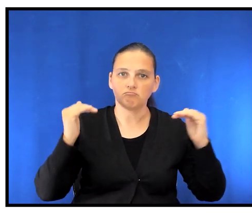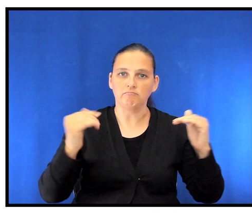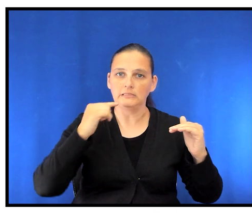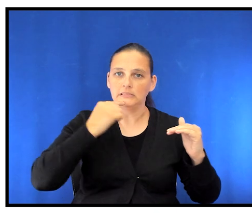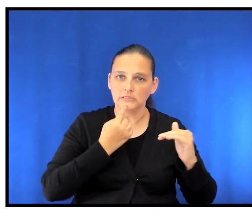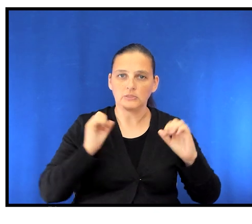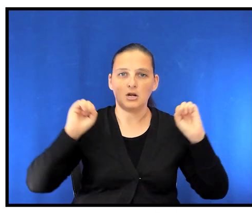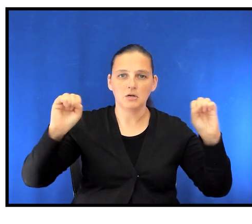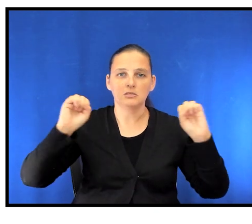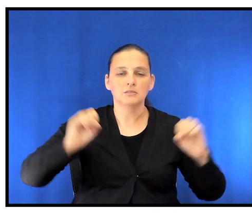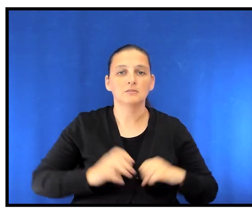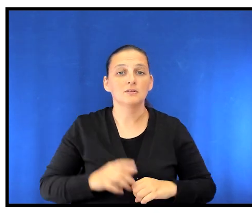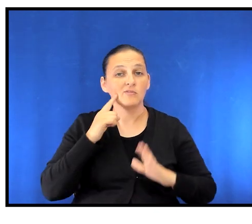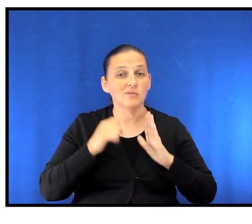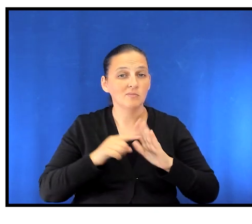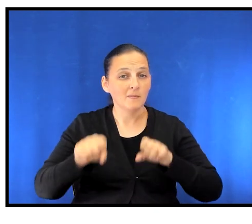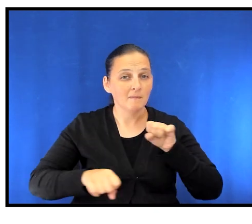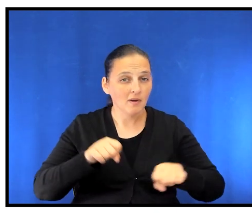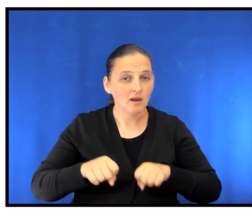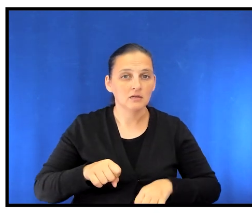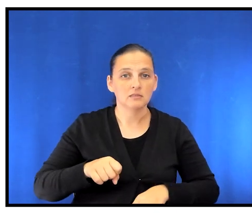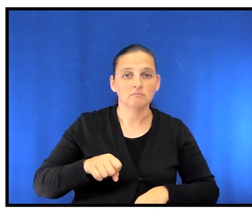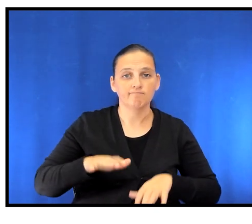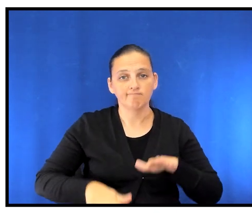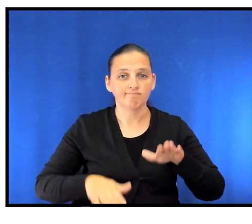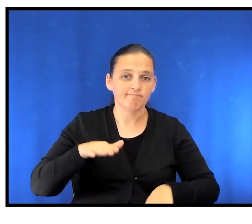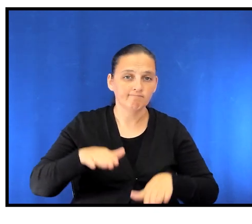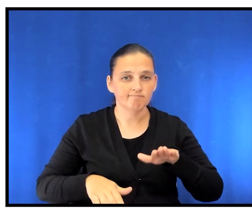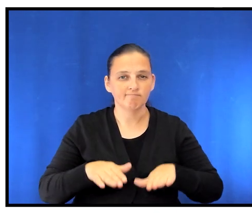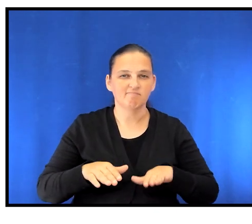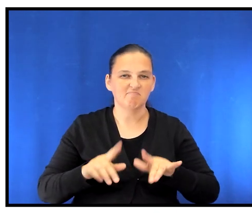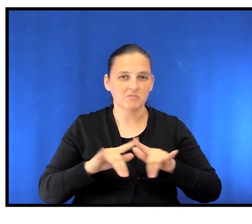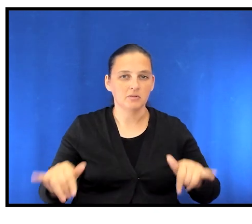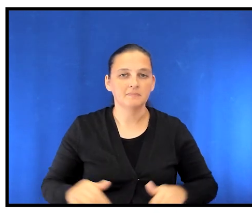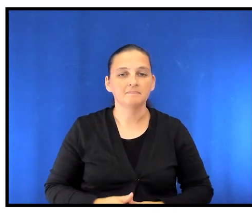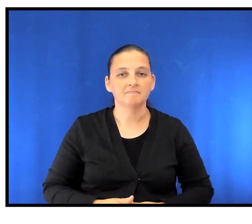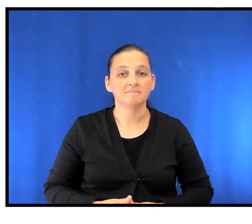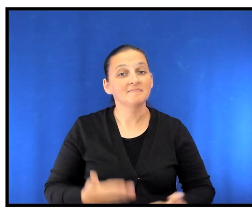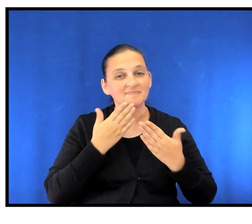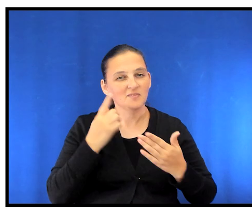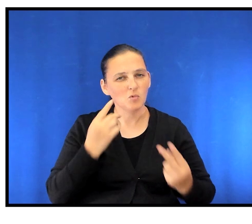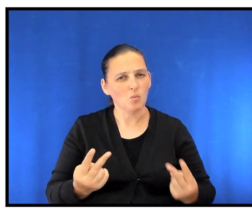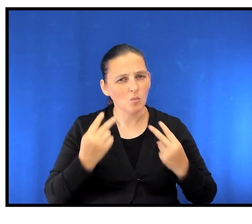For example, bike, stair climber, etc. Thank you for watching. We hope this has given you